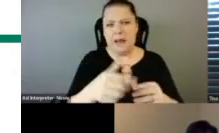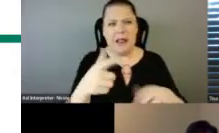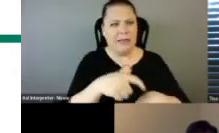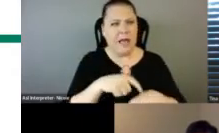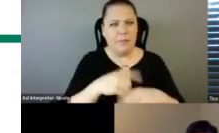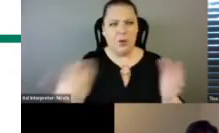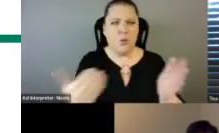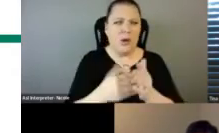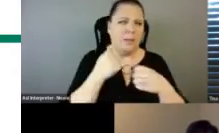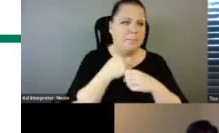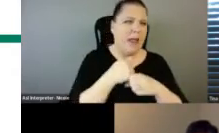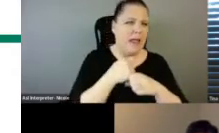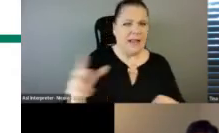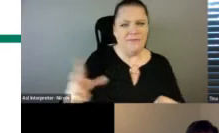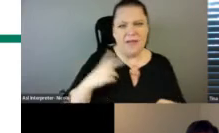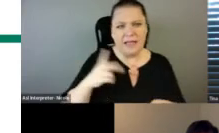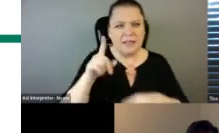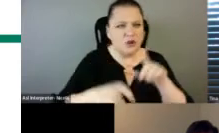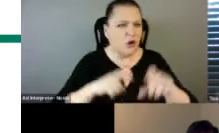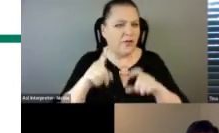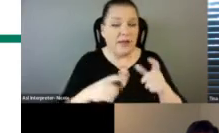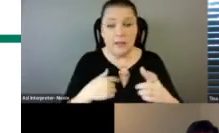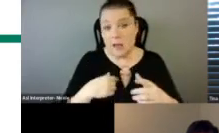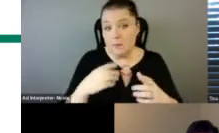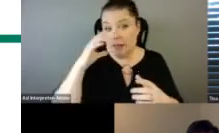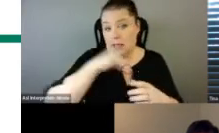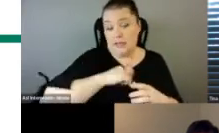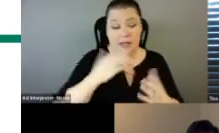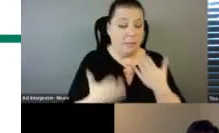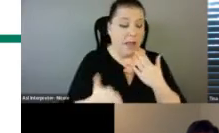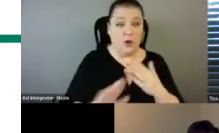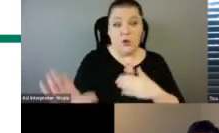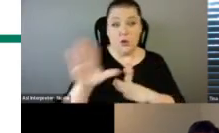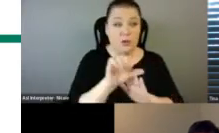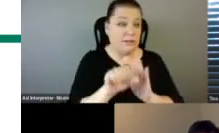fancy surveys, my guess is in your state, there's probably a wealth of data, most states have